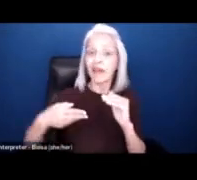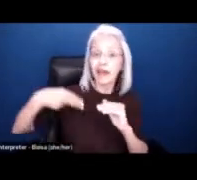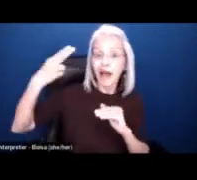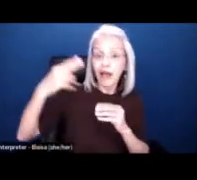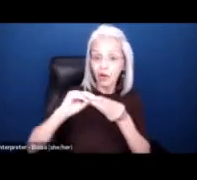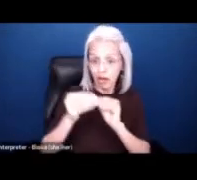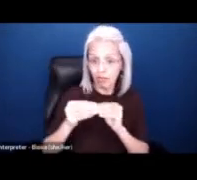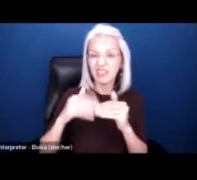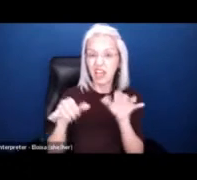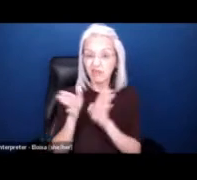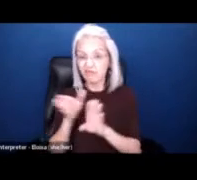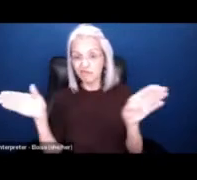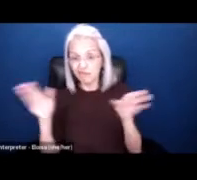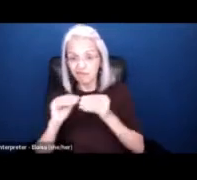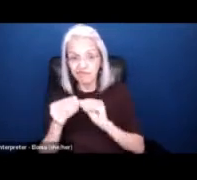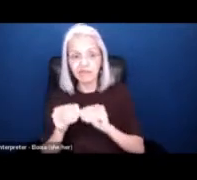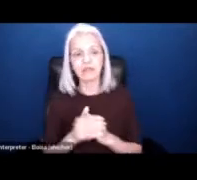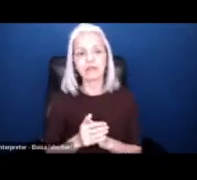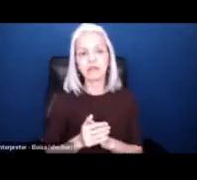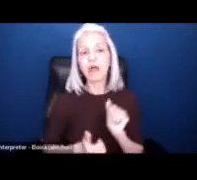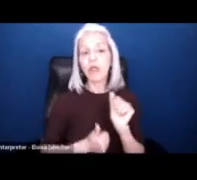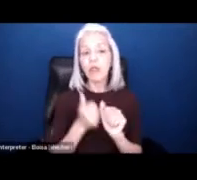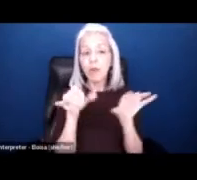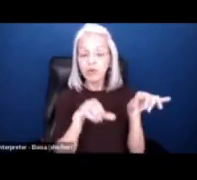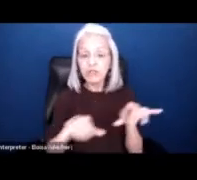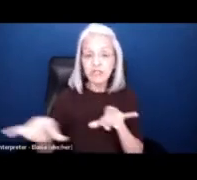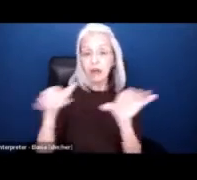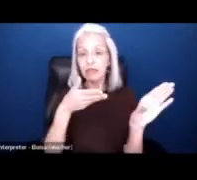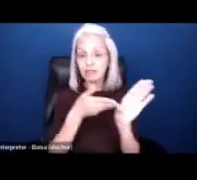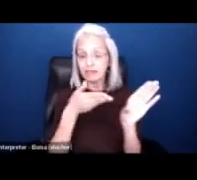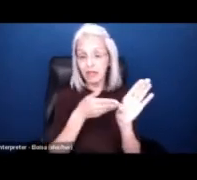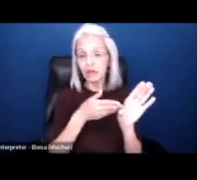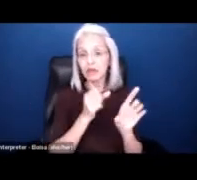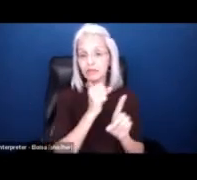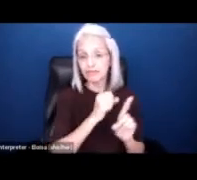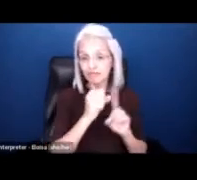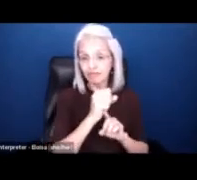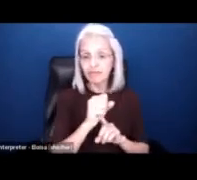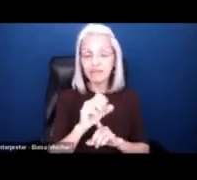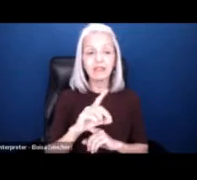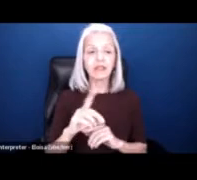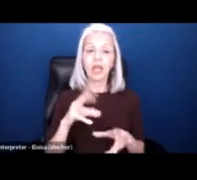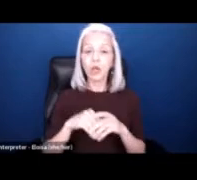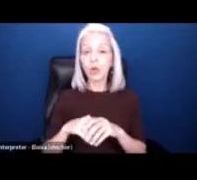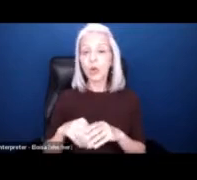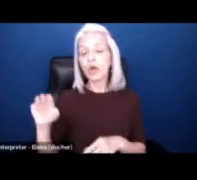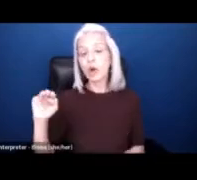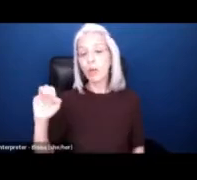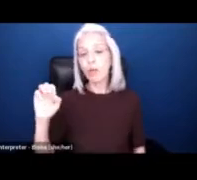that individuals with TBI are diagnosed with or may present with include mood disorders anxiety and PTSD. To minimize